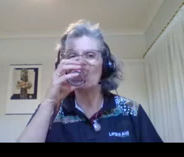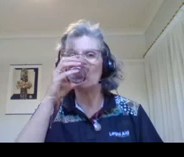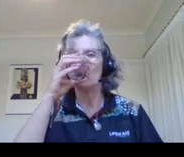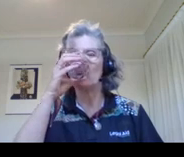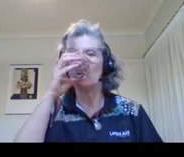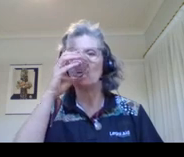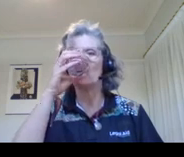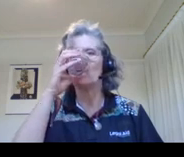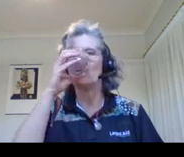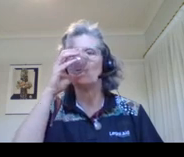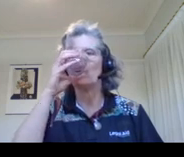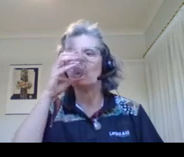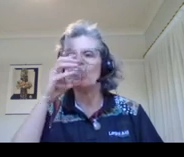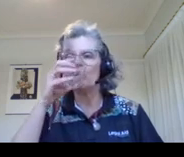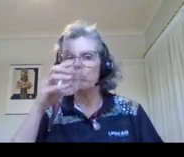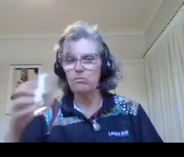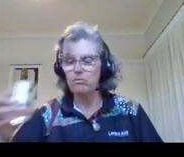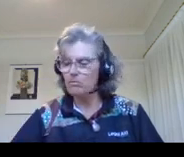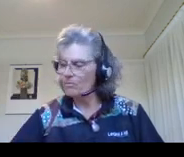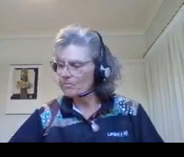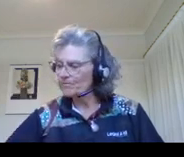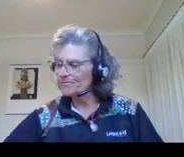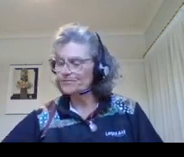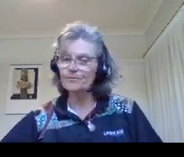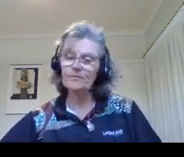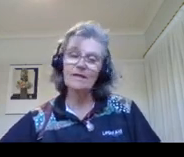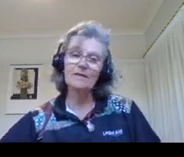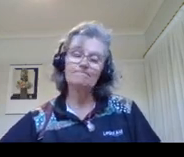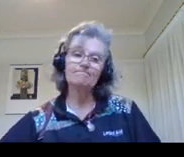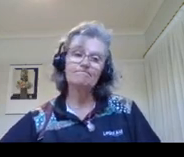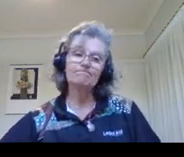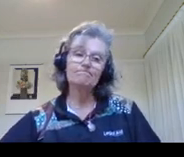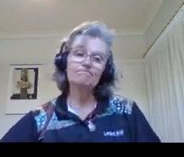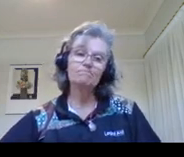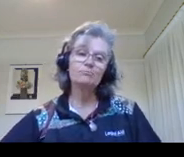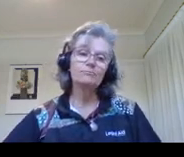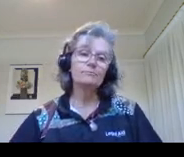then you can make an internal complaint to the bank and then in some cases you can go